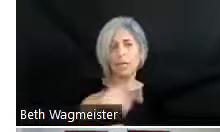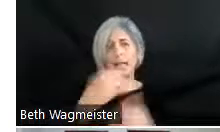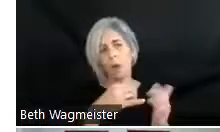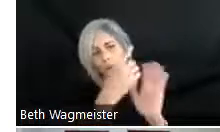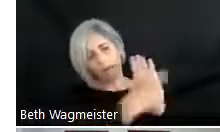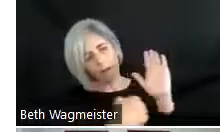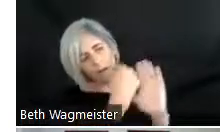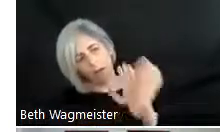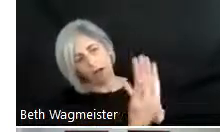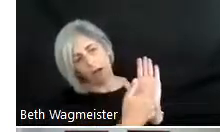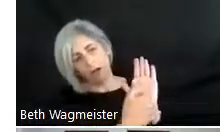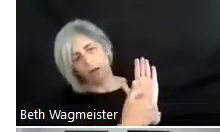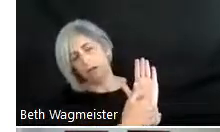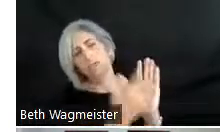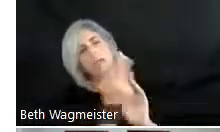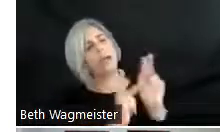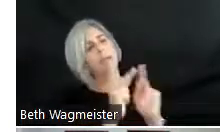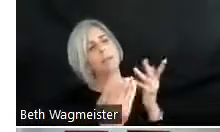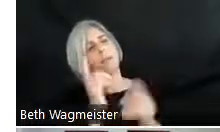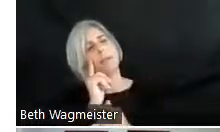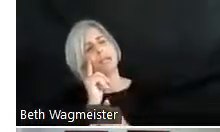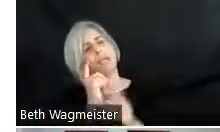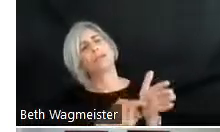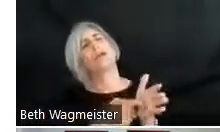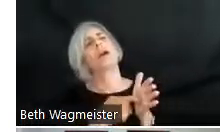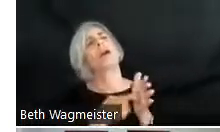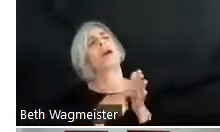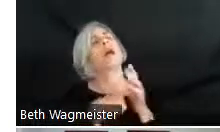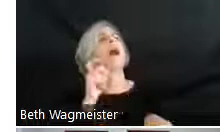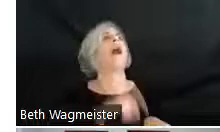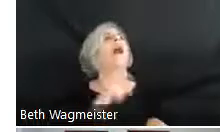I know what some people may be thinking. This takes so much time. We need this change now,